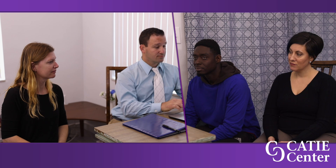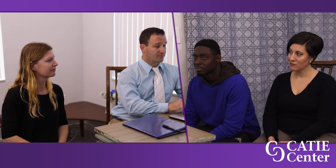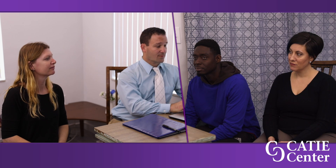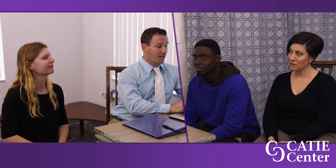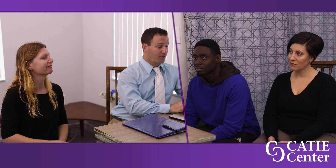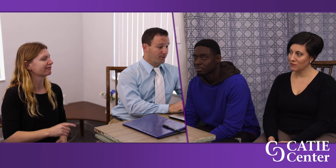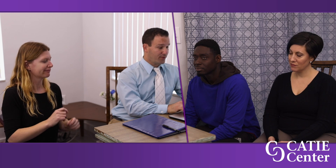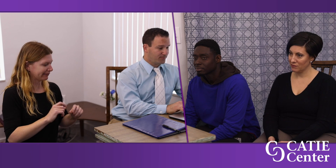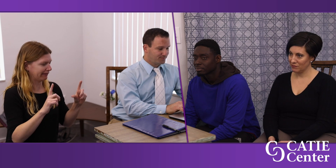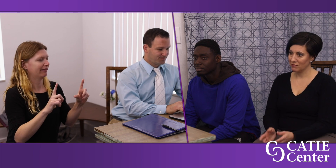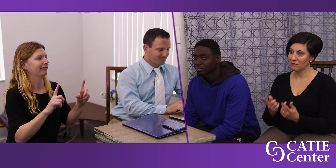There we go.